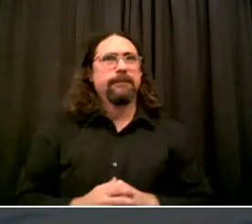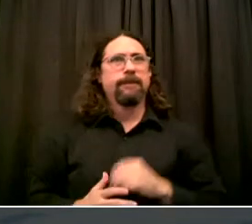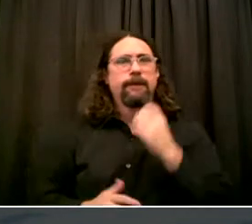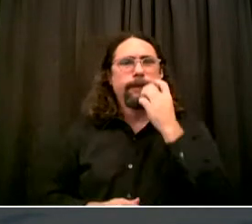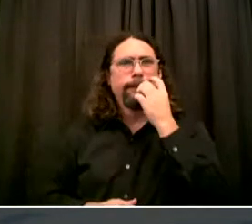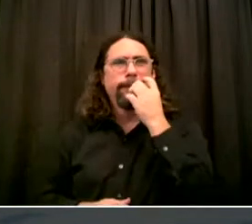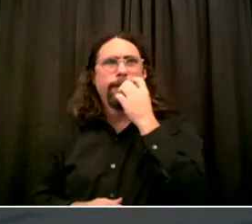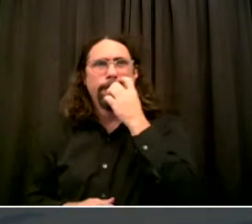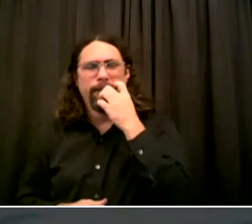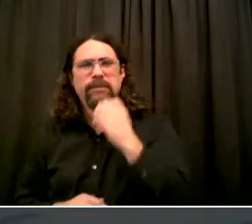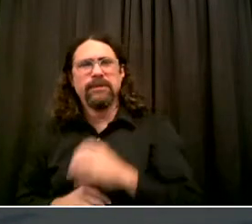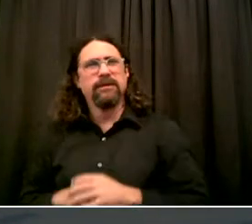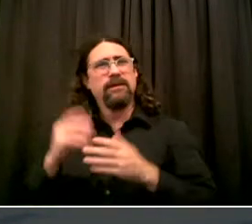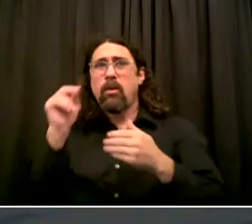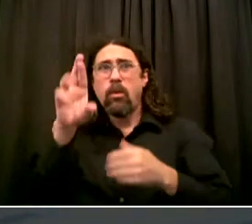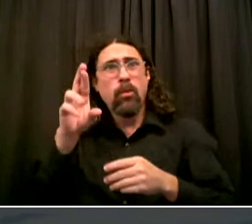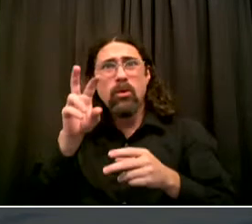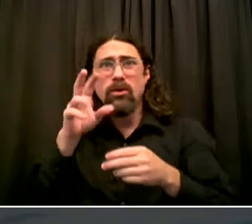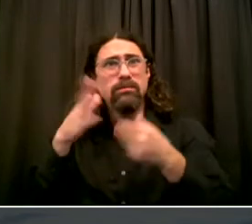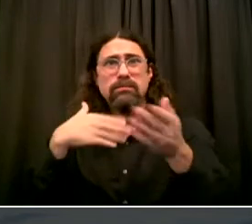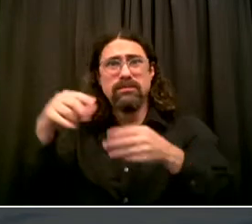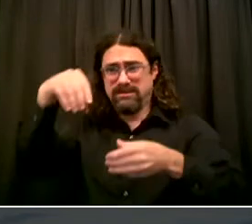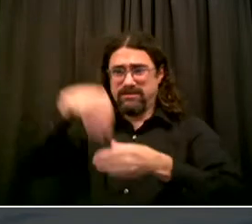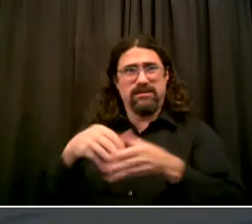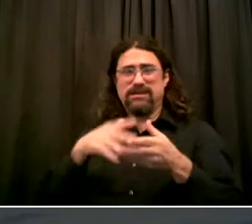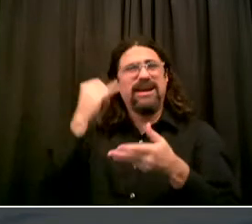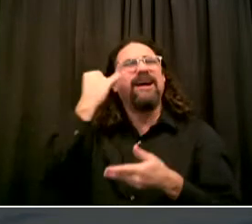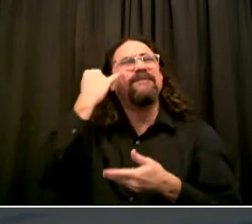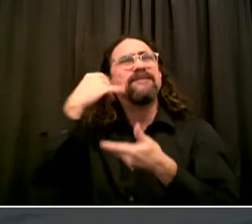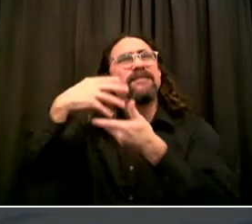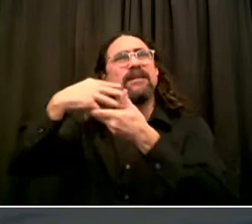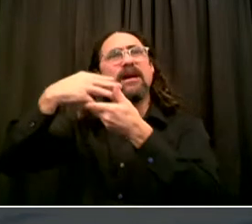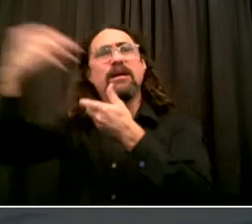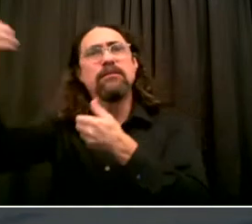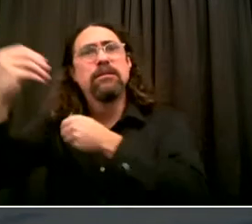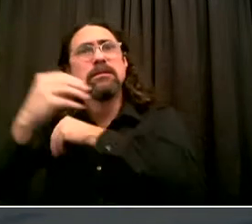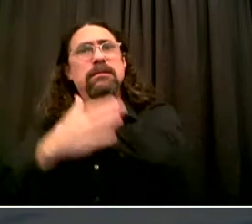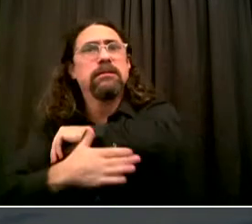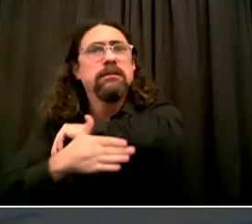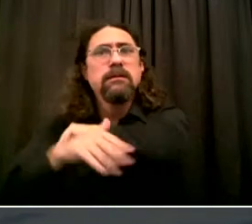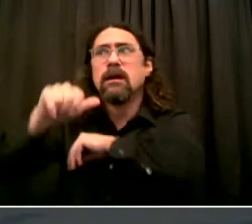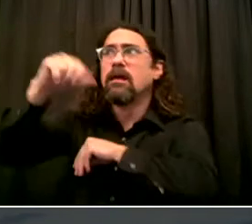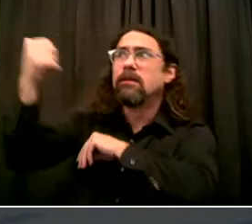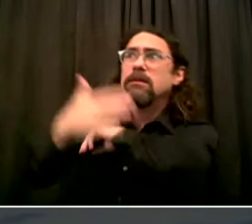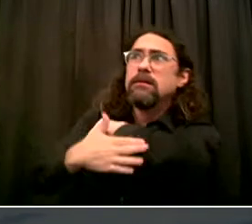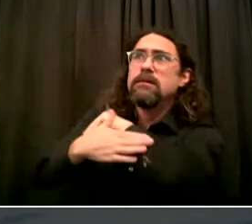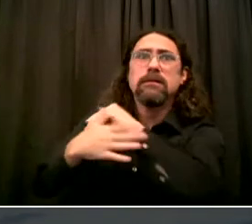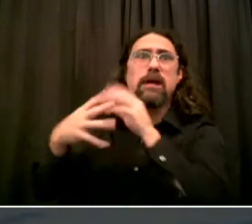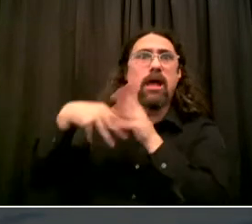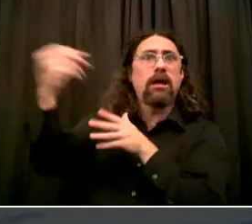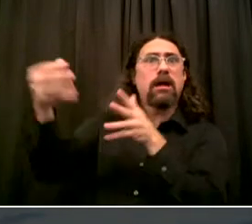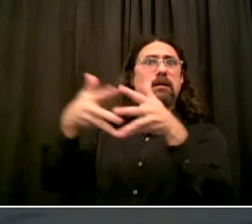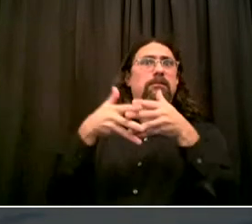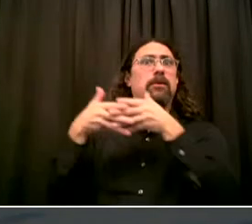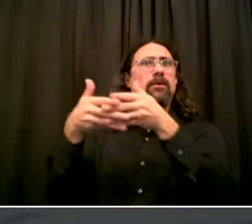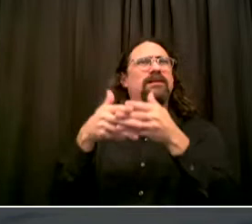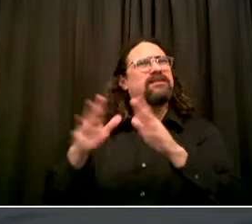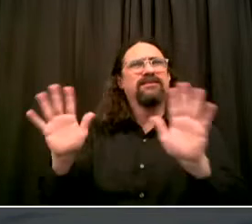INTERNATIONAL ANAND DOMEMESTIC FLIGHTS BECAUSE WE SEE CHALLENGE FROM MANY, MANY PLACES. FURTHER, WE NEEEED TO BUILD ONUP